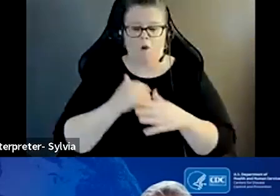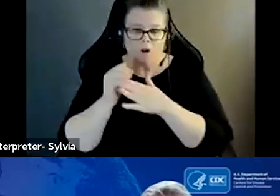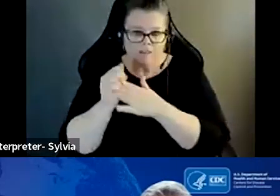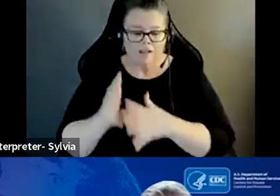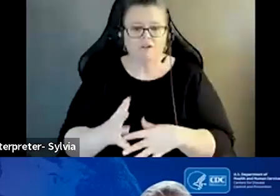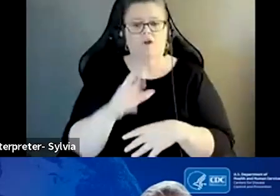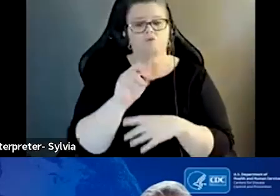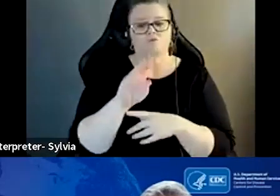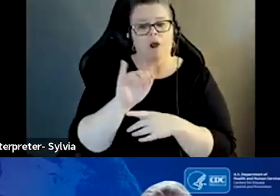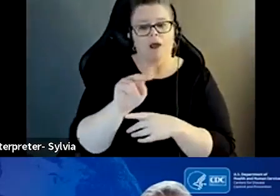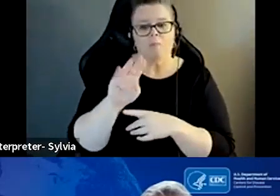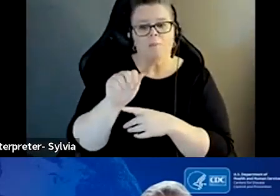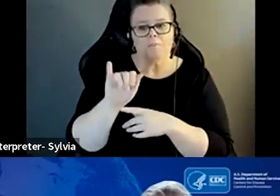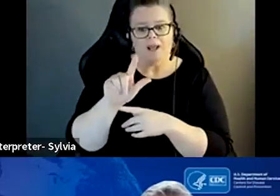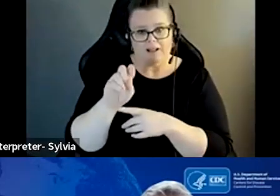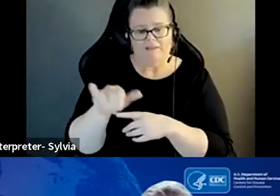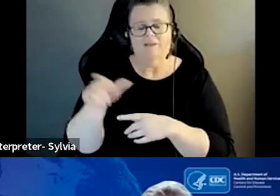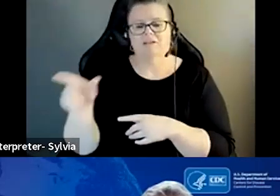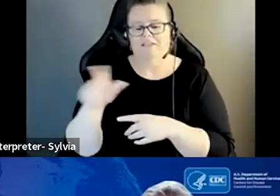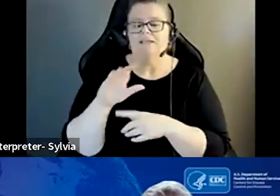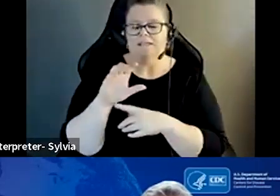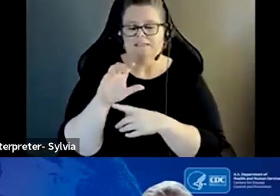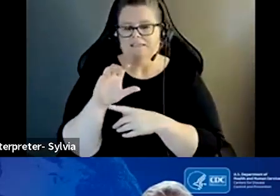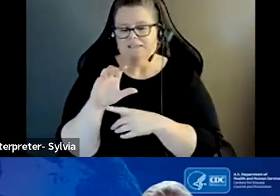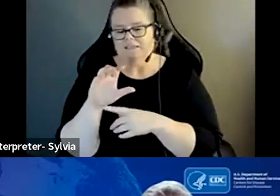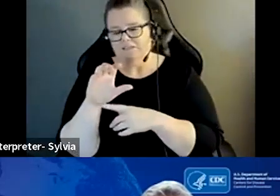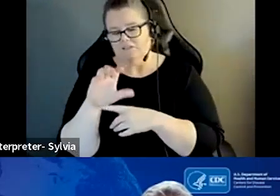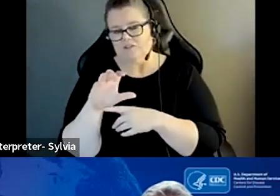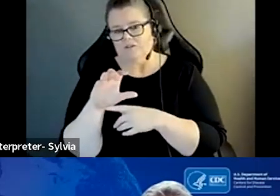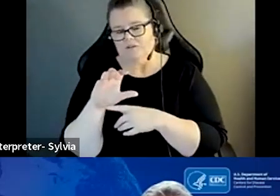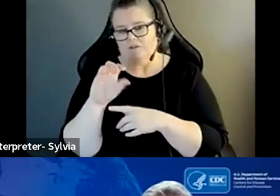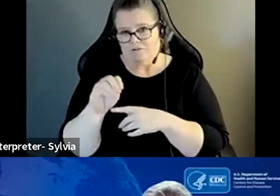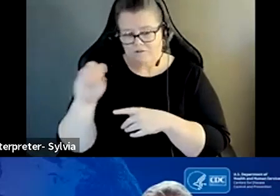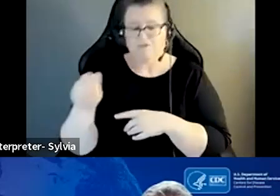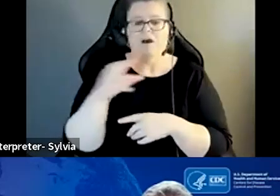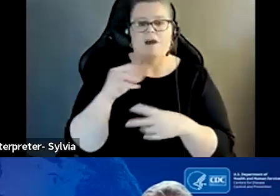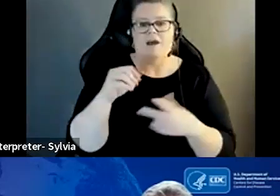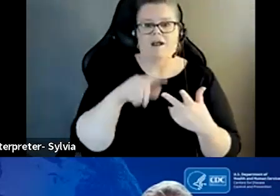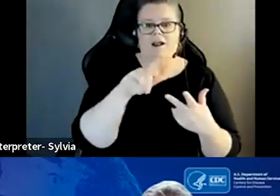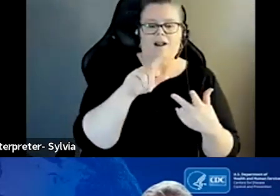as the agency's chief operating officer, Les Dauphin as the director of the Center for Surveillance,